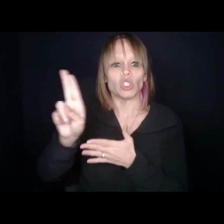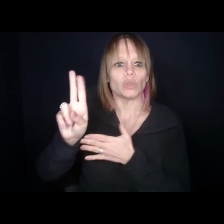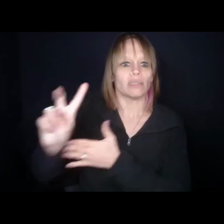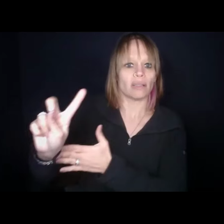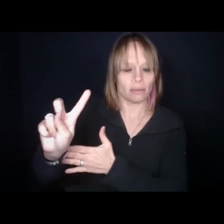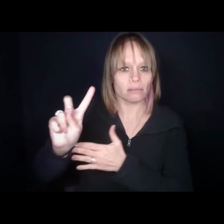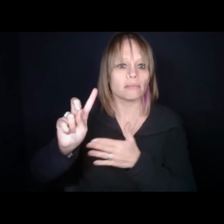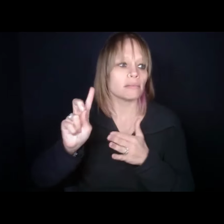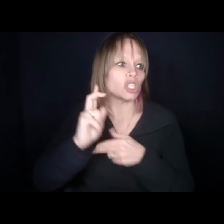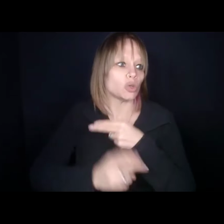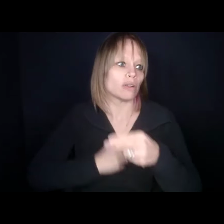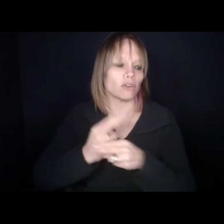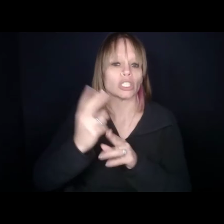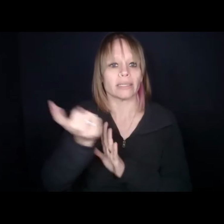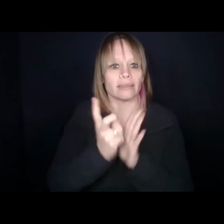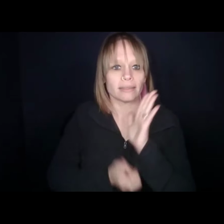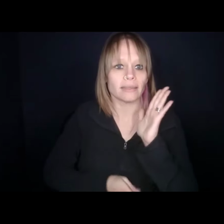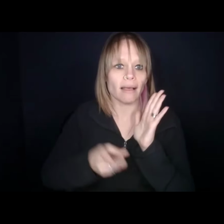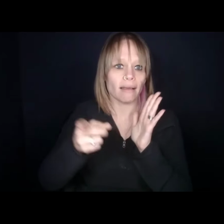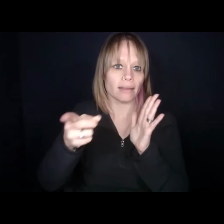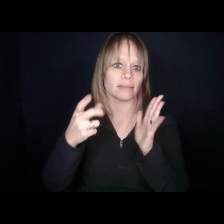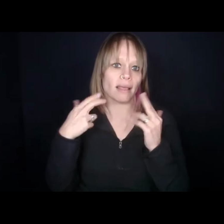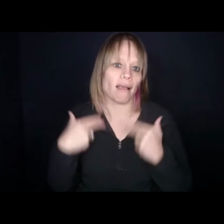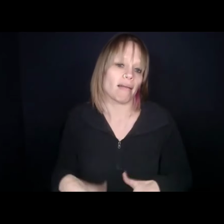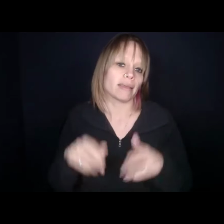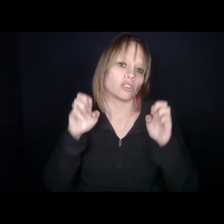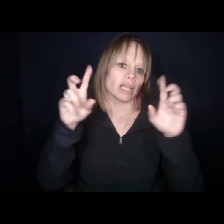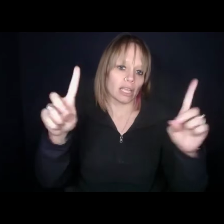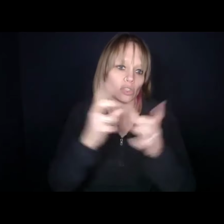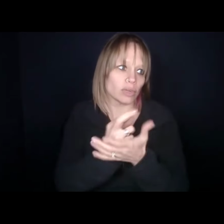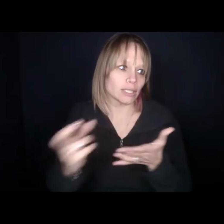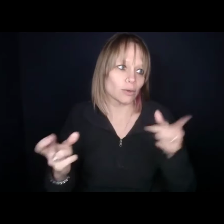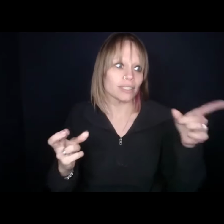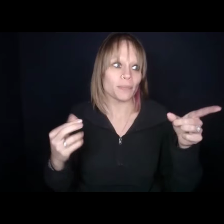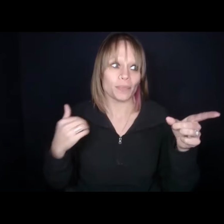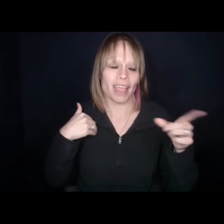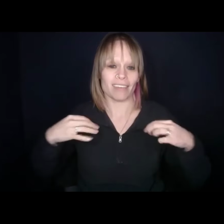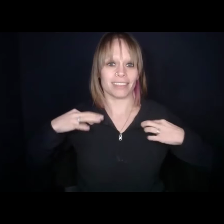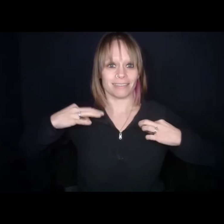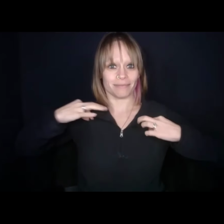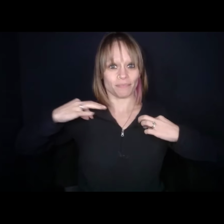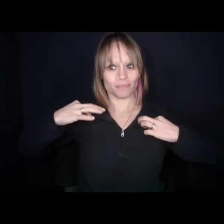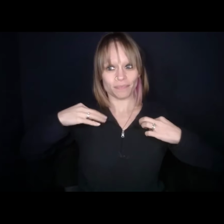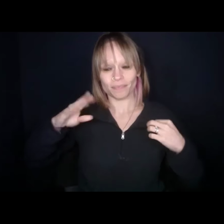It's what's on our shirts today. It's what we're traveling doing around the state, but it's um